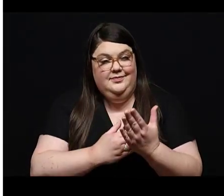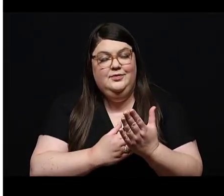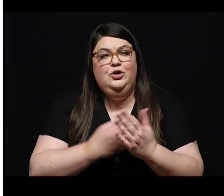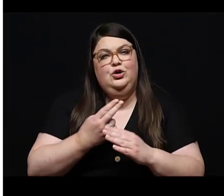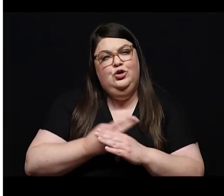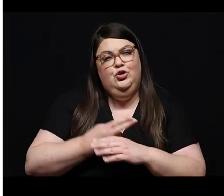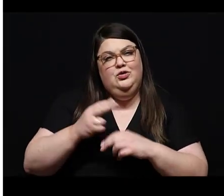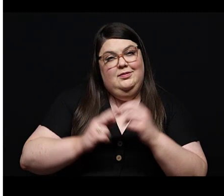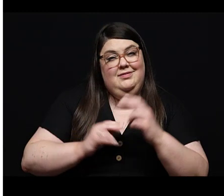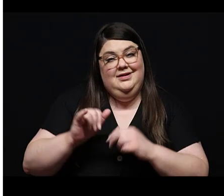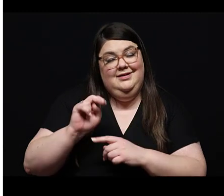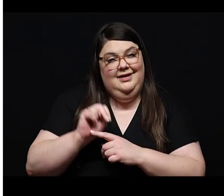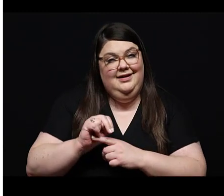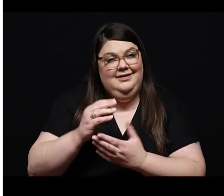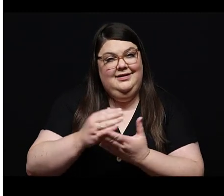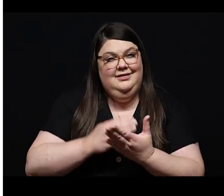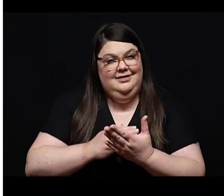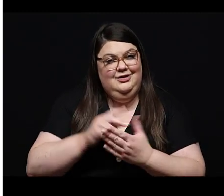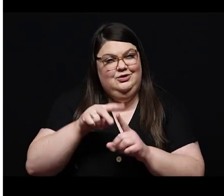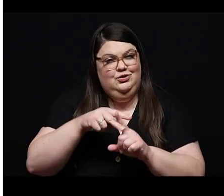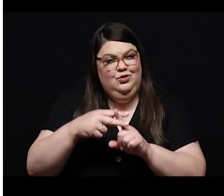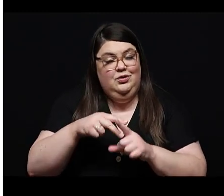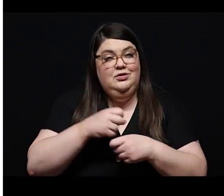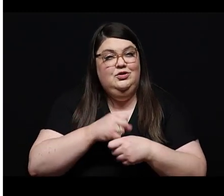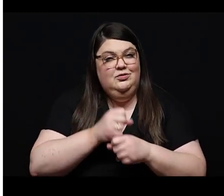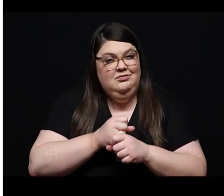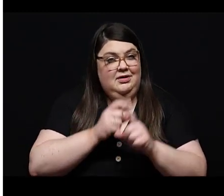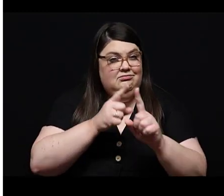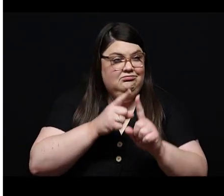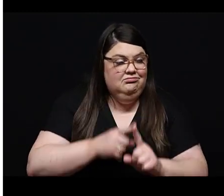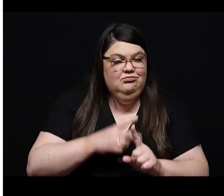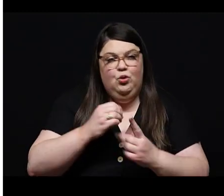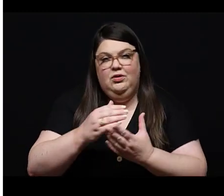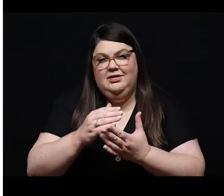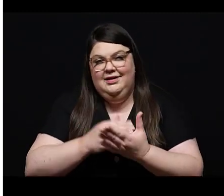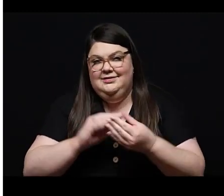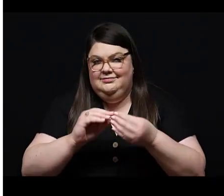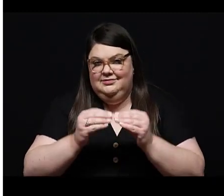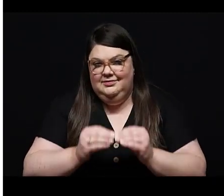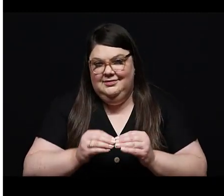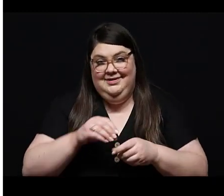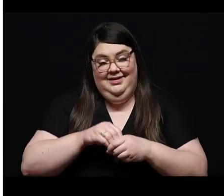tool to create bulleted or numbers lists within the document to ensures the lists